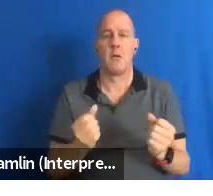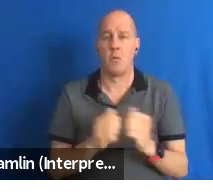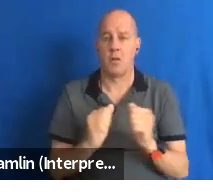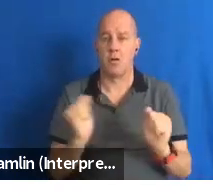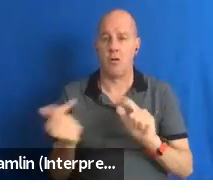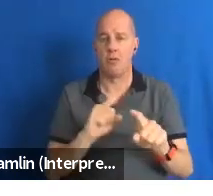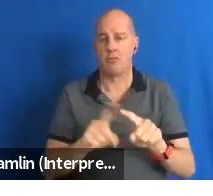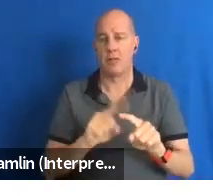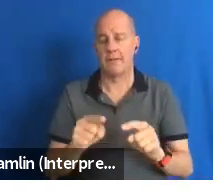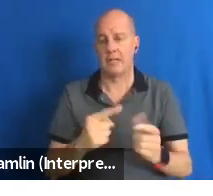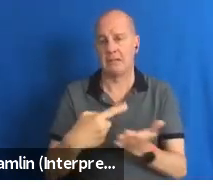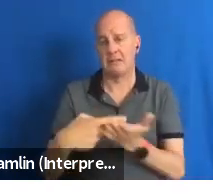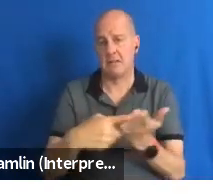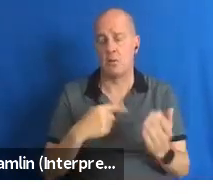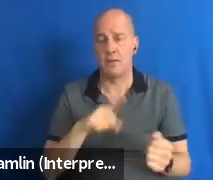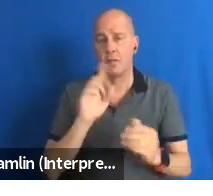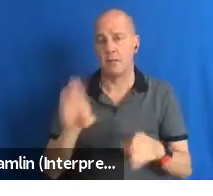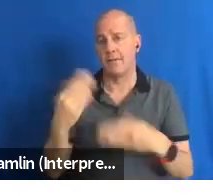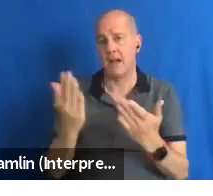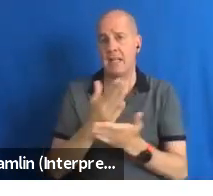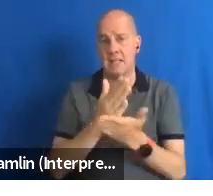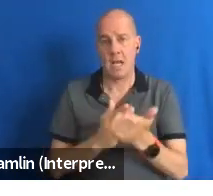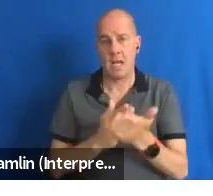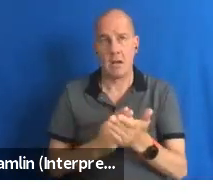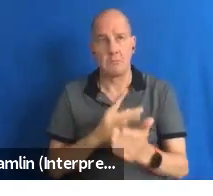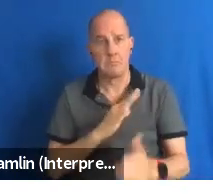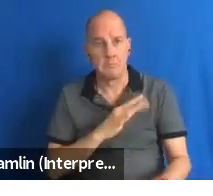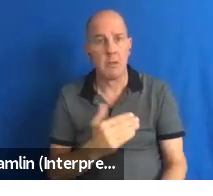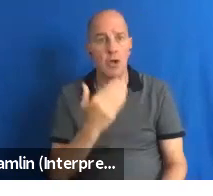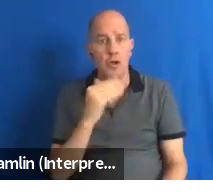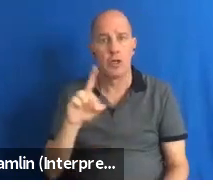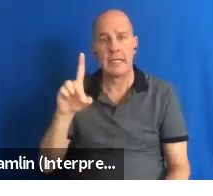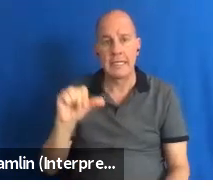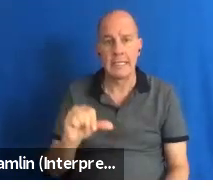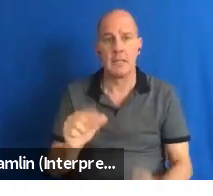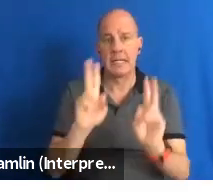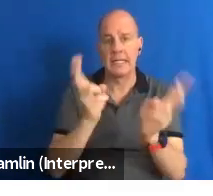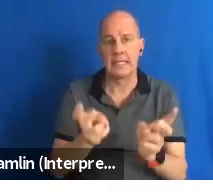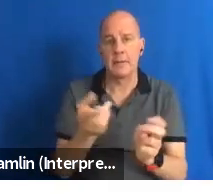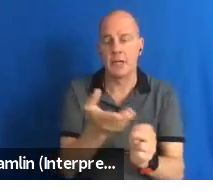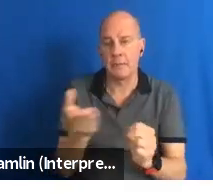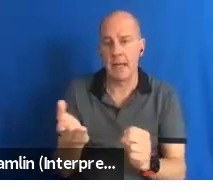we have been really able to provide some very good disability subject matter expertise so